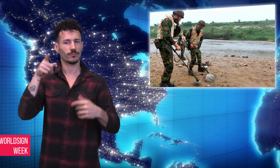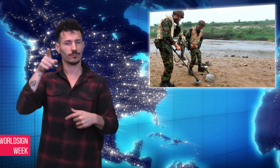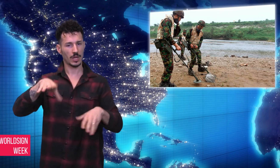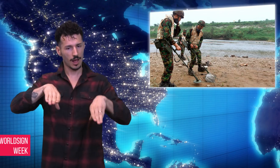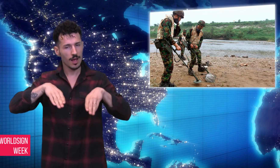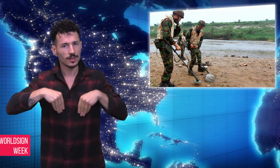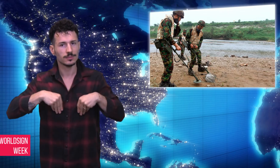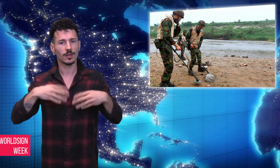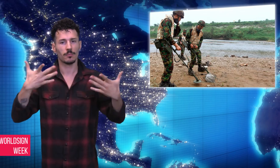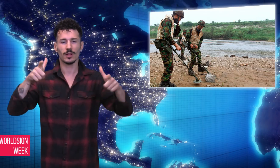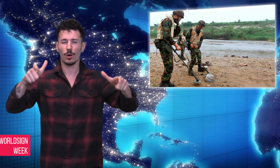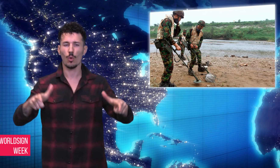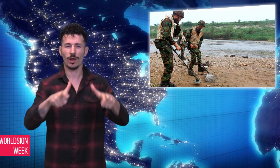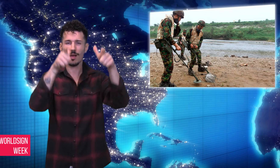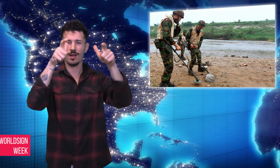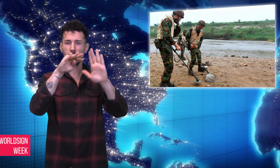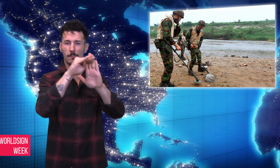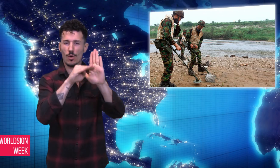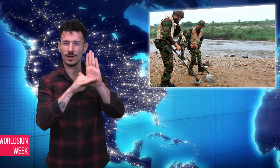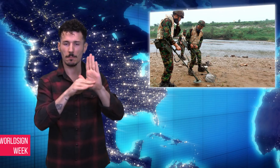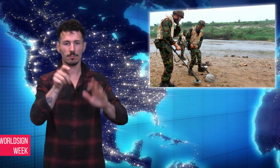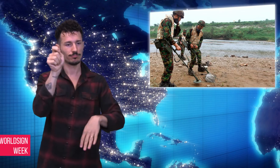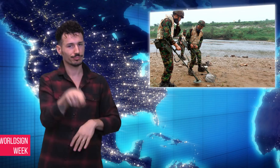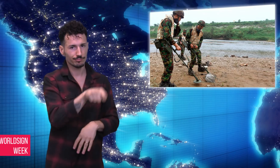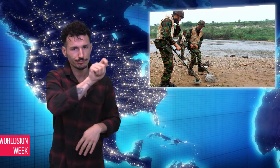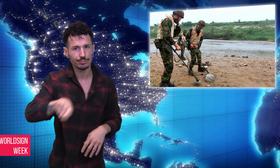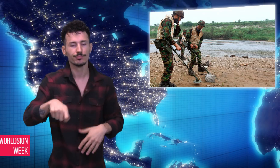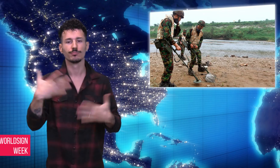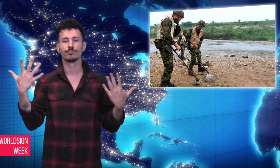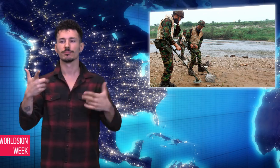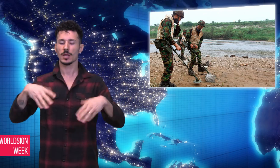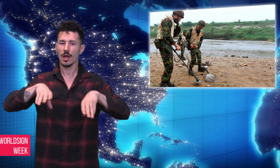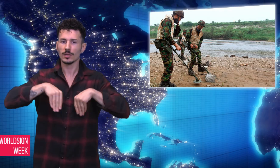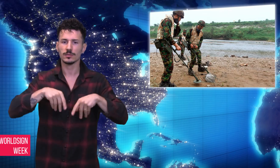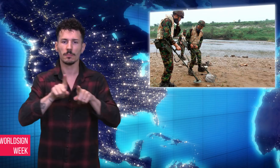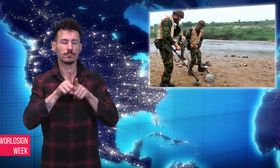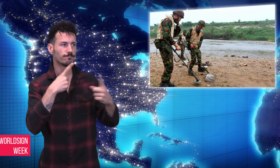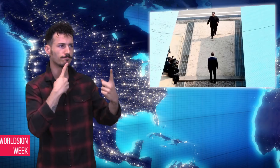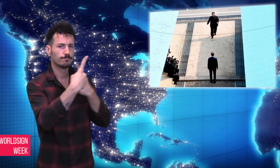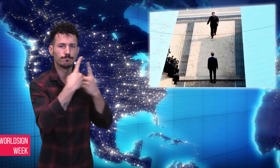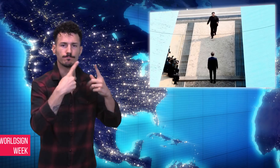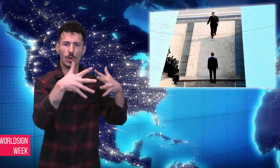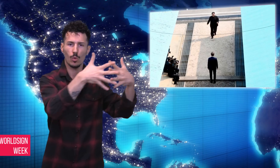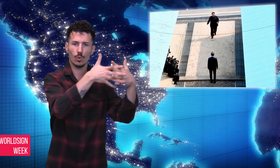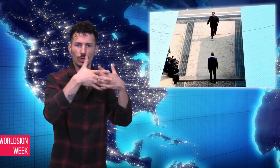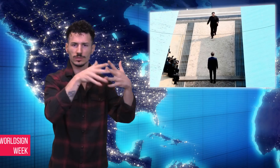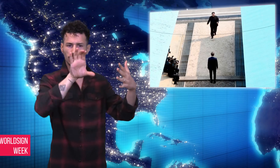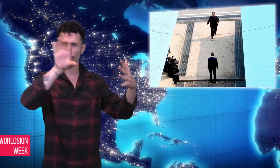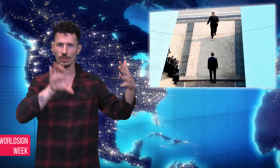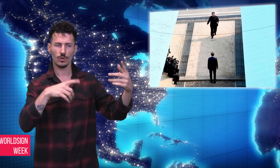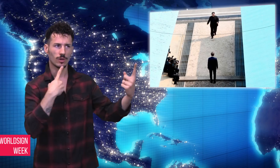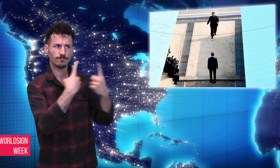Korea’s denuclearization program and negotiations between Koreas and